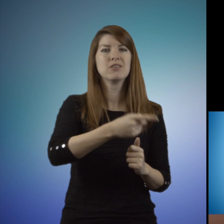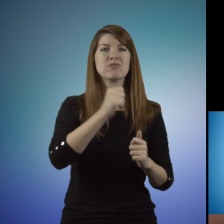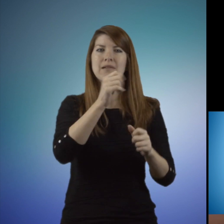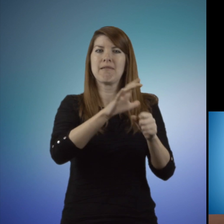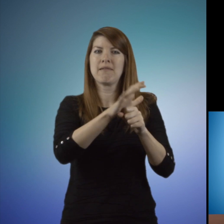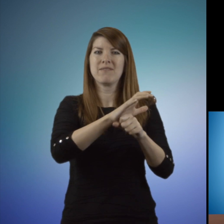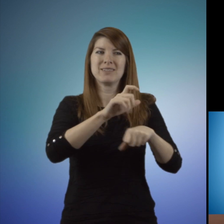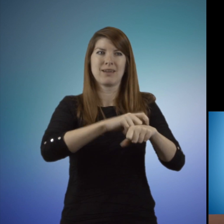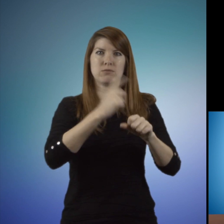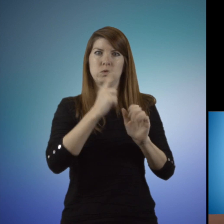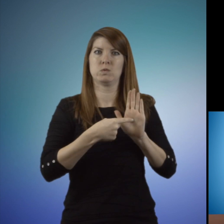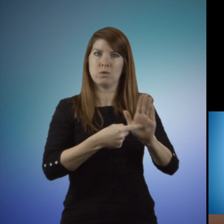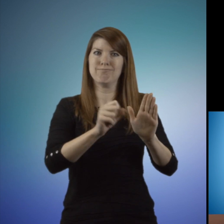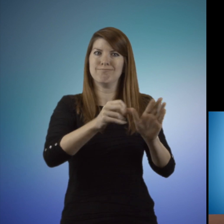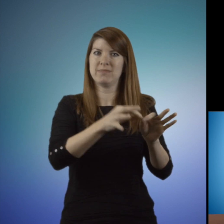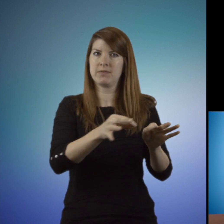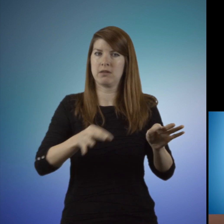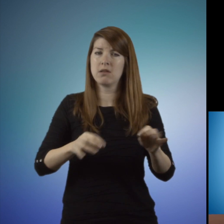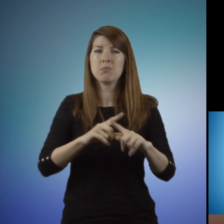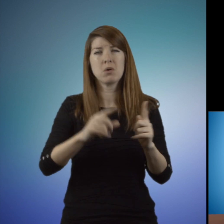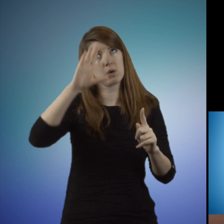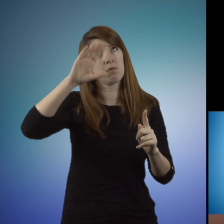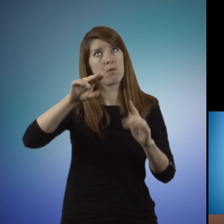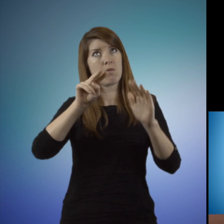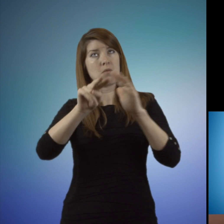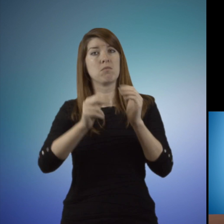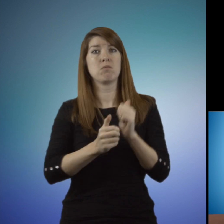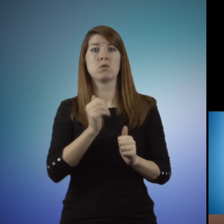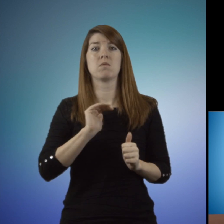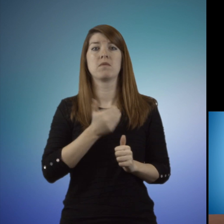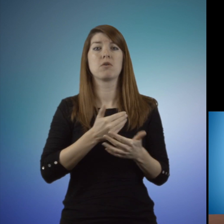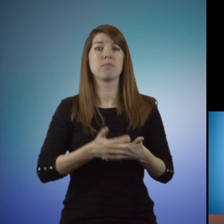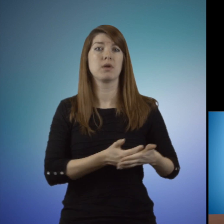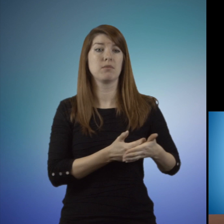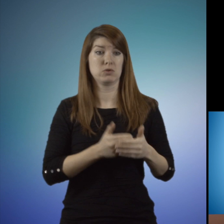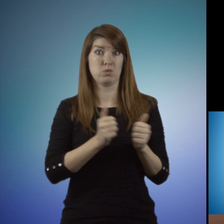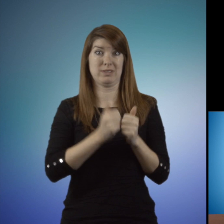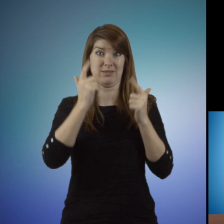But we know that for most of our babies with hearing loss, that there will be some delays